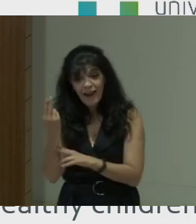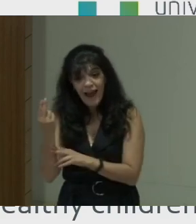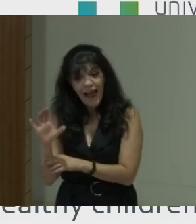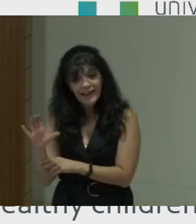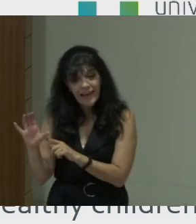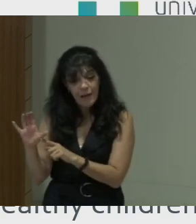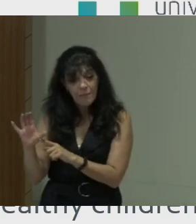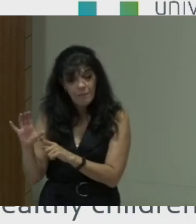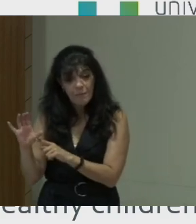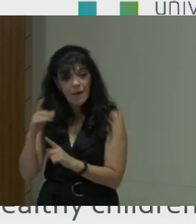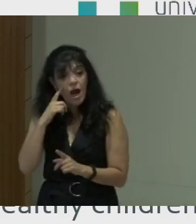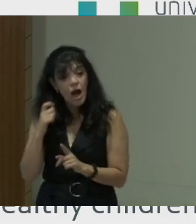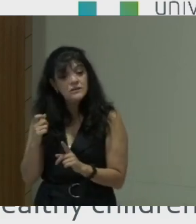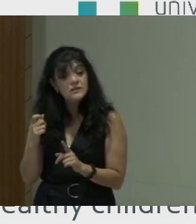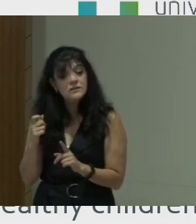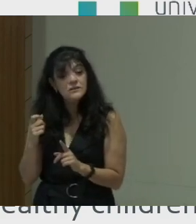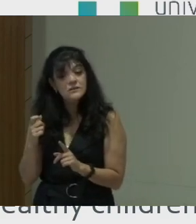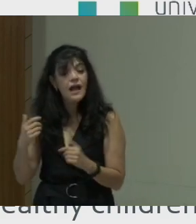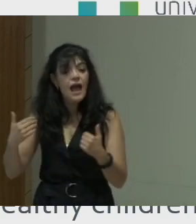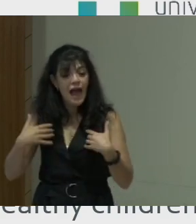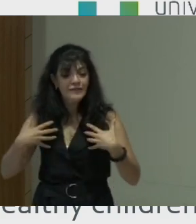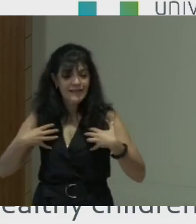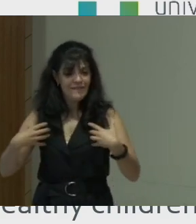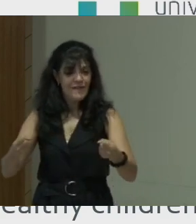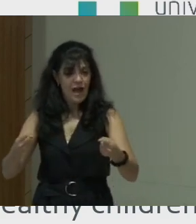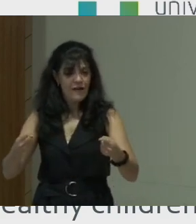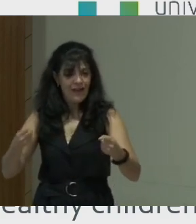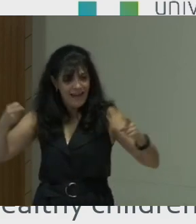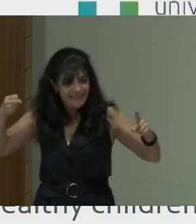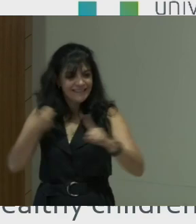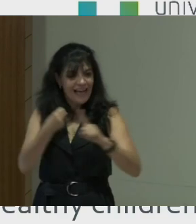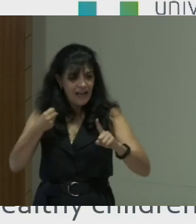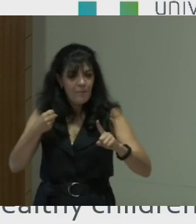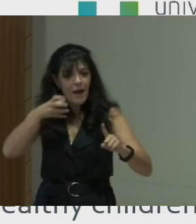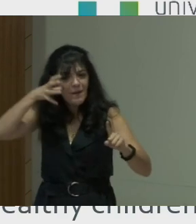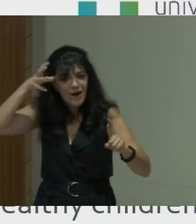they have survived an attack by parents or caregivers.